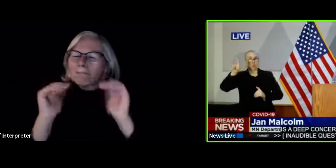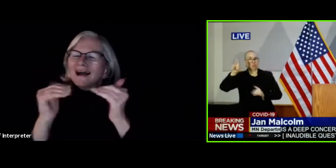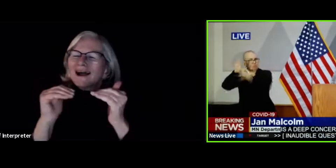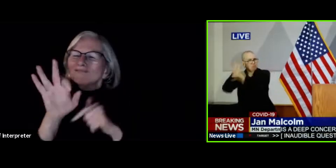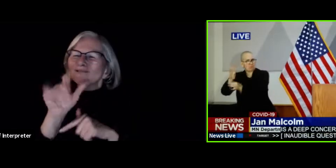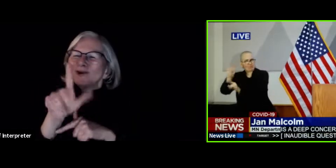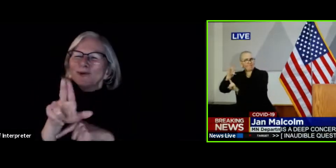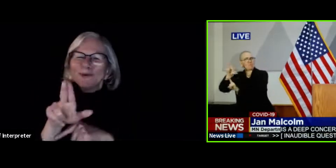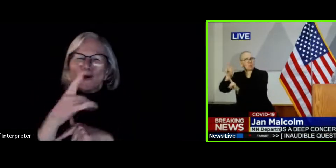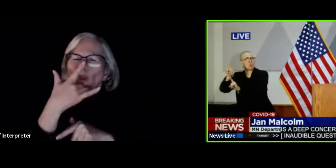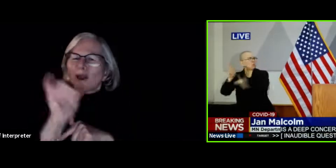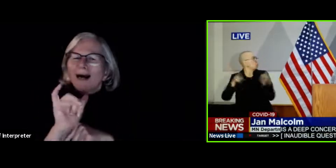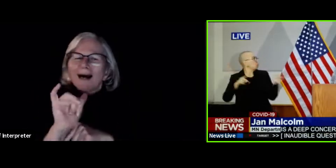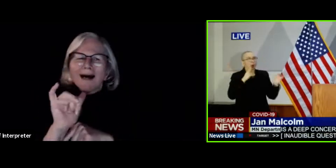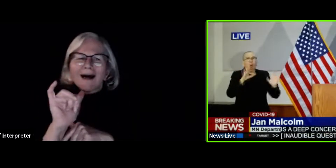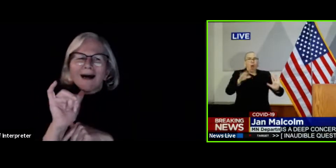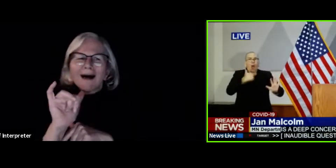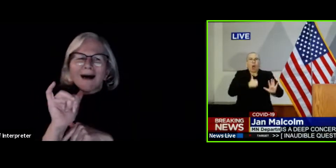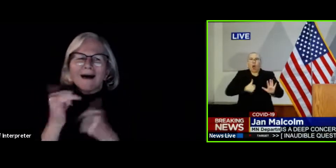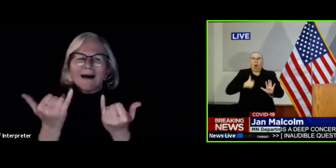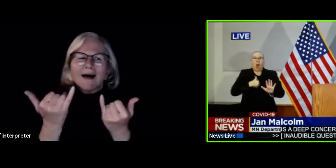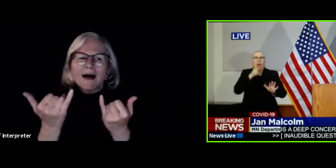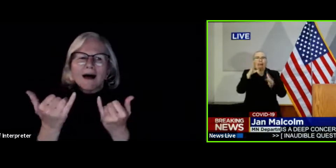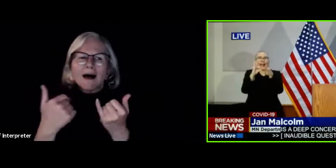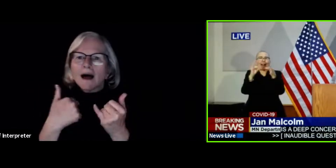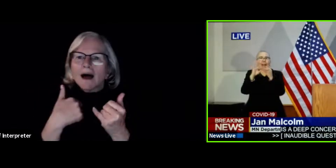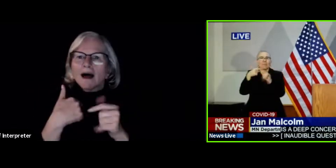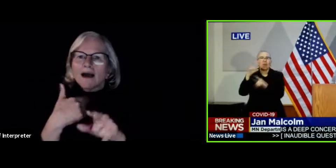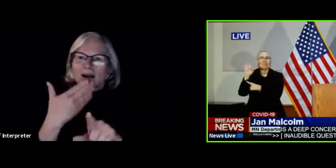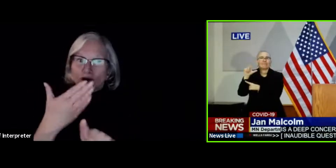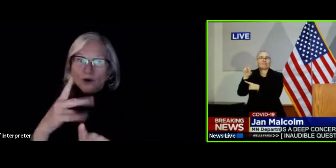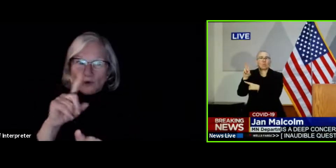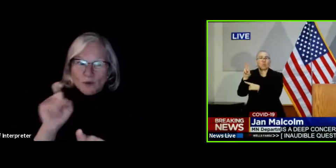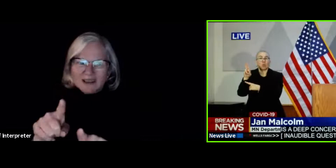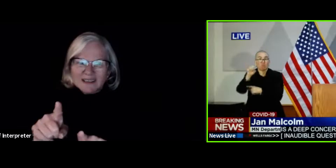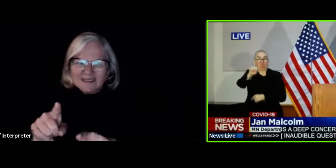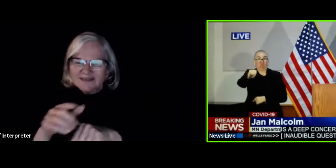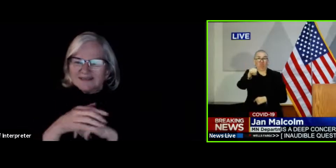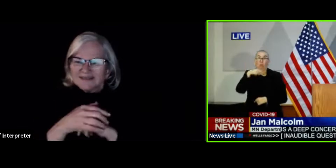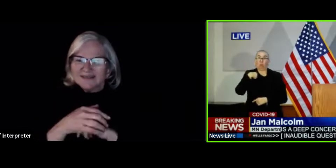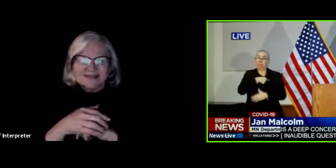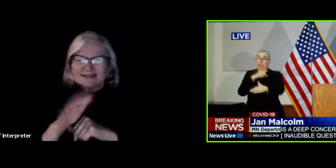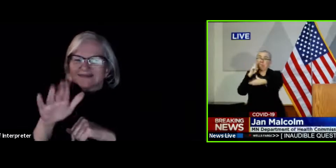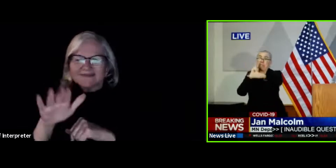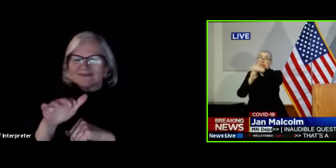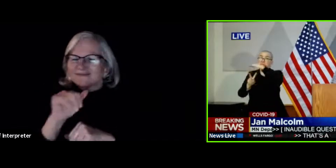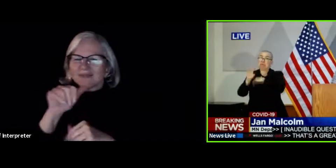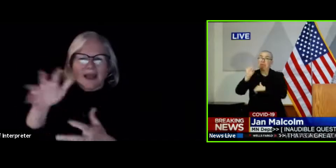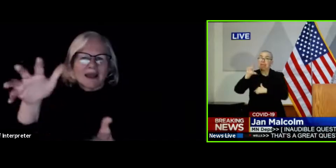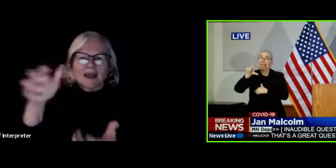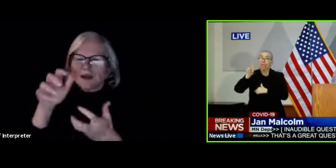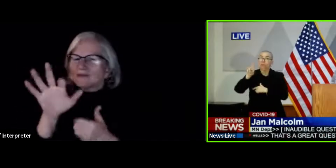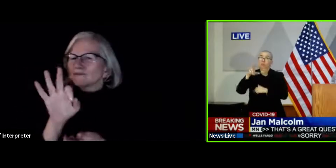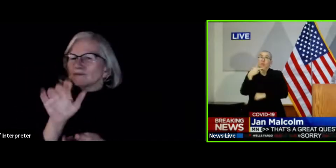DATA BEFORE COMING OVER HERE. WE'RE CERTAINLY ANTICIPATING AND HOPING THAT WE HAVE A BETTER FLU SEASON BECAUSE OF THE SAME PRECAUTIONS